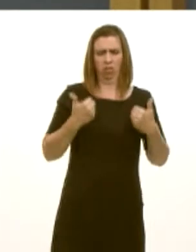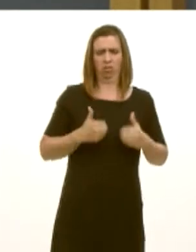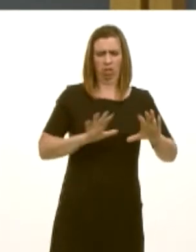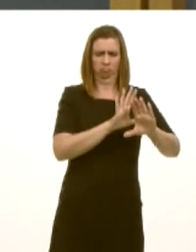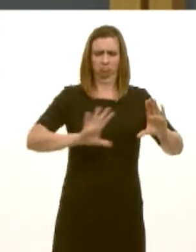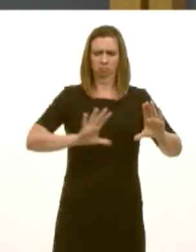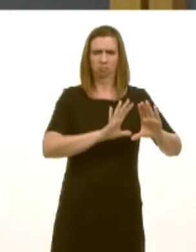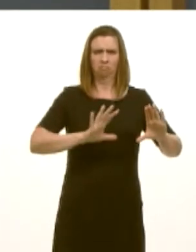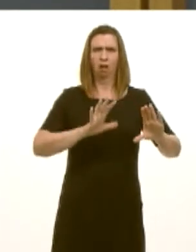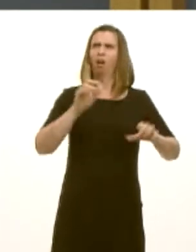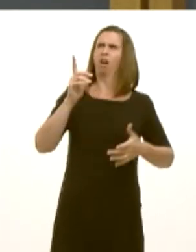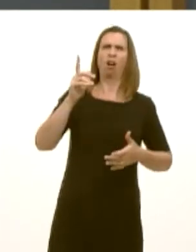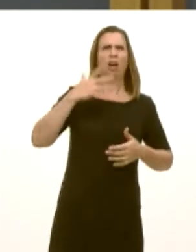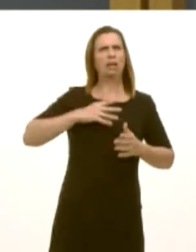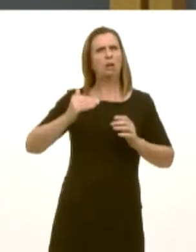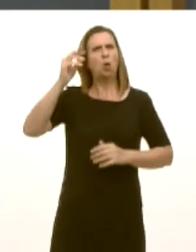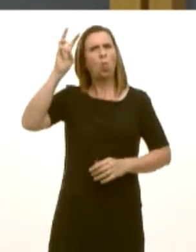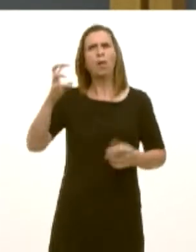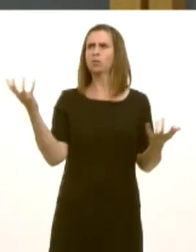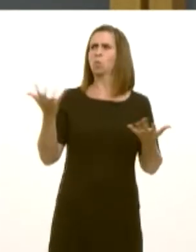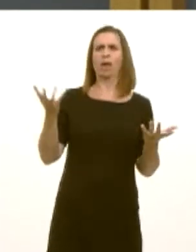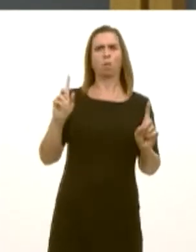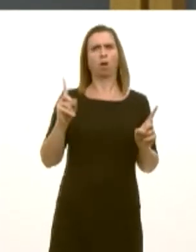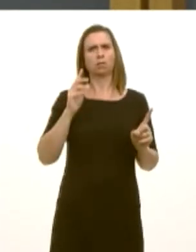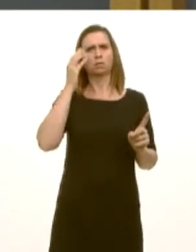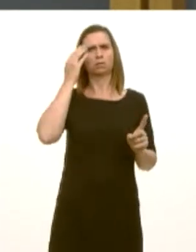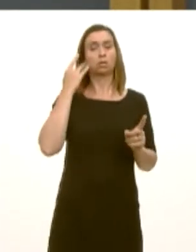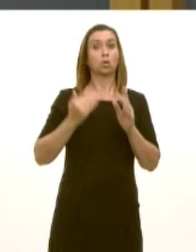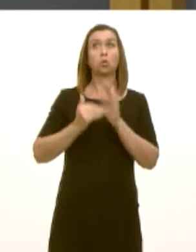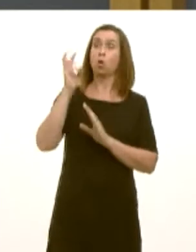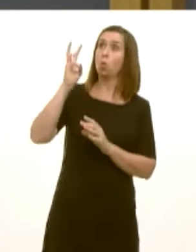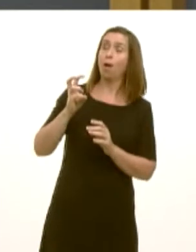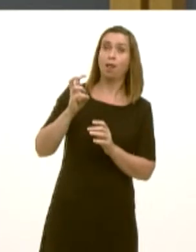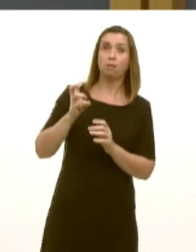North Wales is not, I donít think, given the necessary support at present to enable